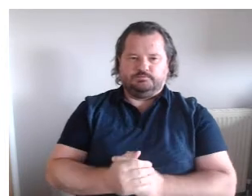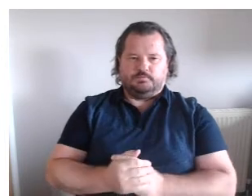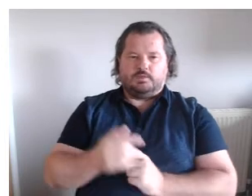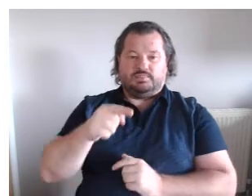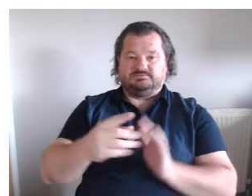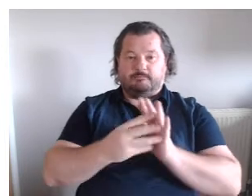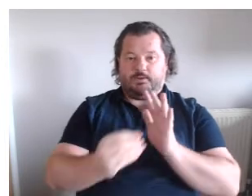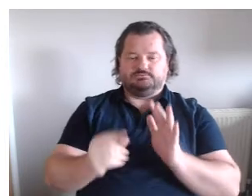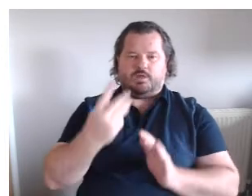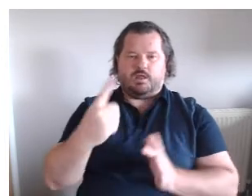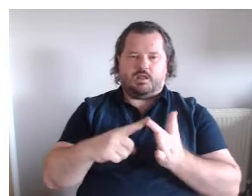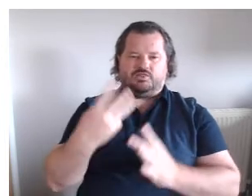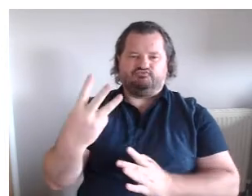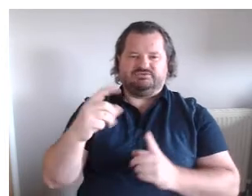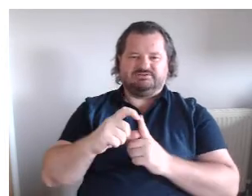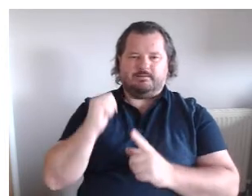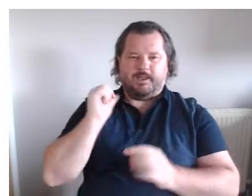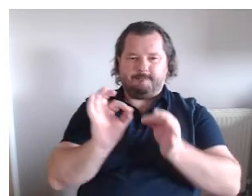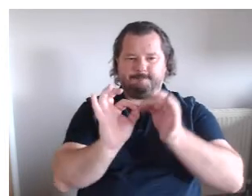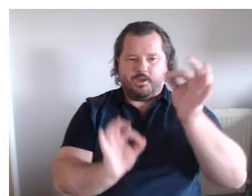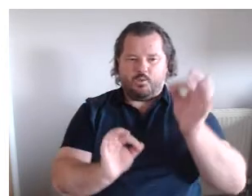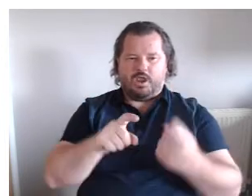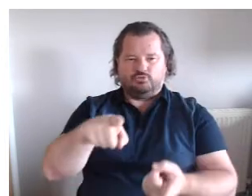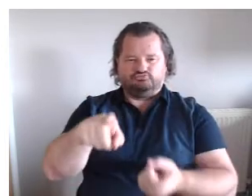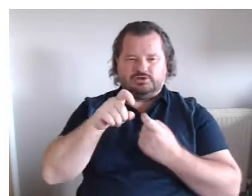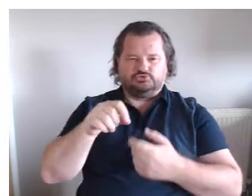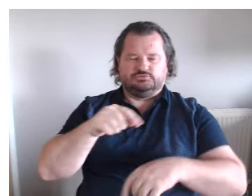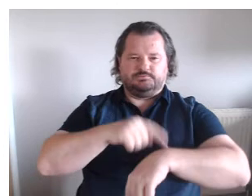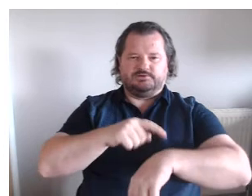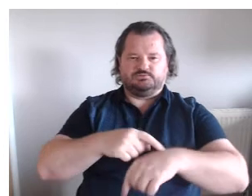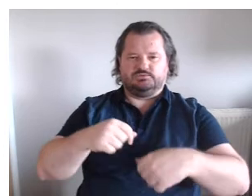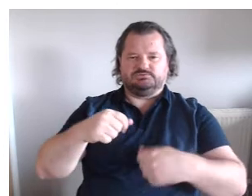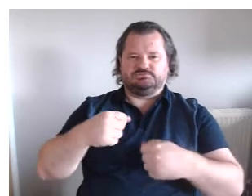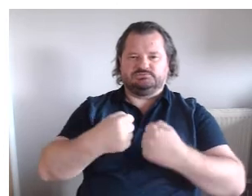The model consists of an I3D backbone for the extraction of spatio-temporal features